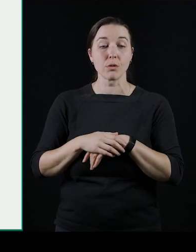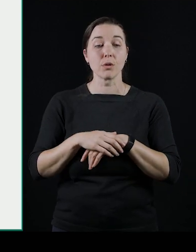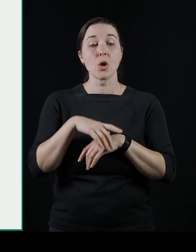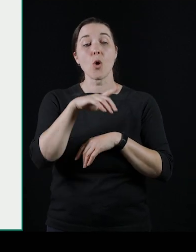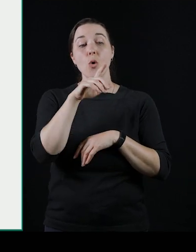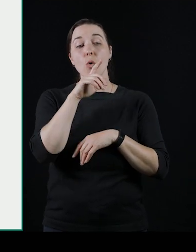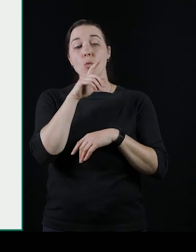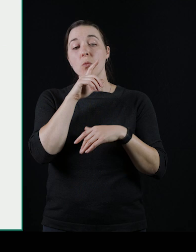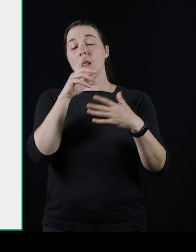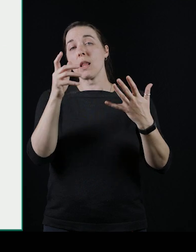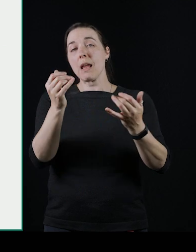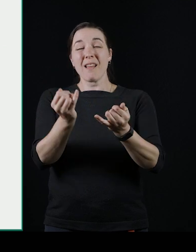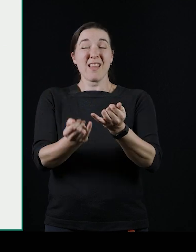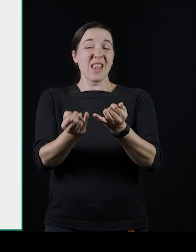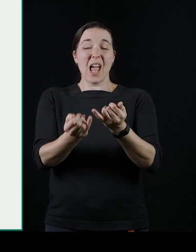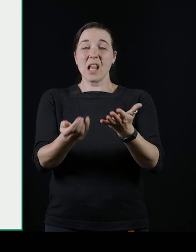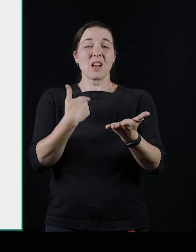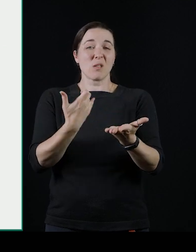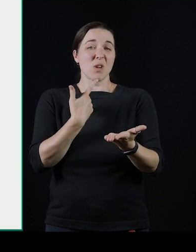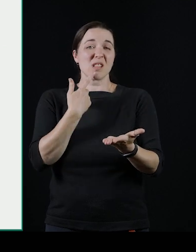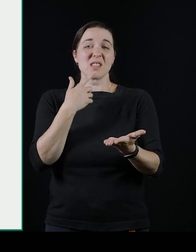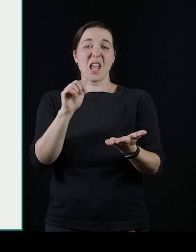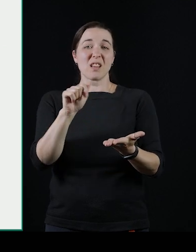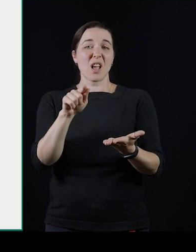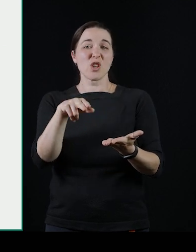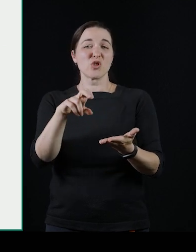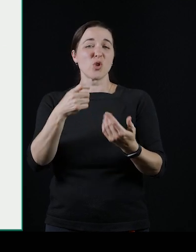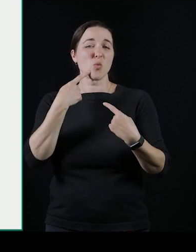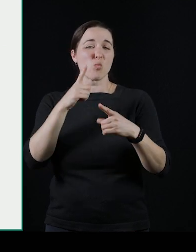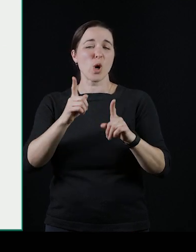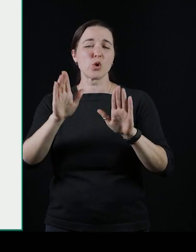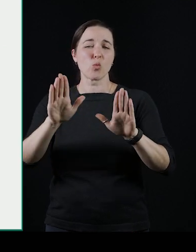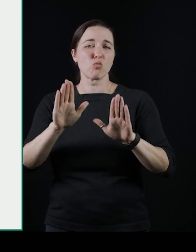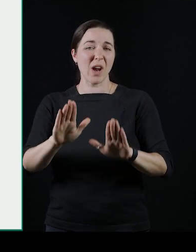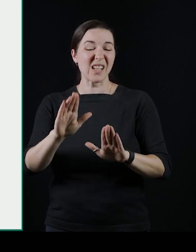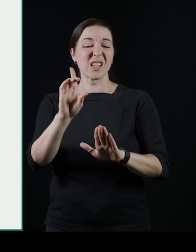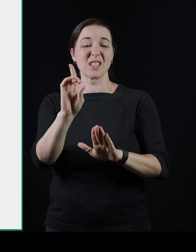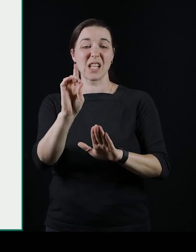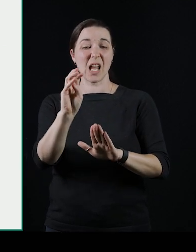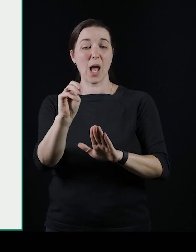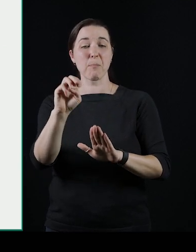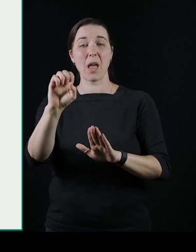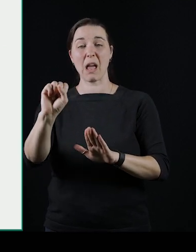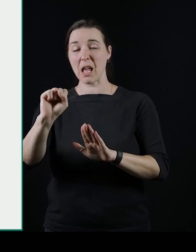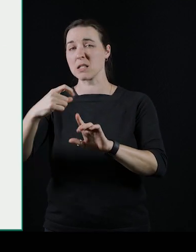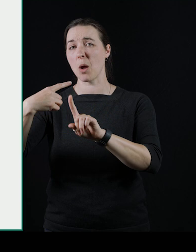In the end, DMS worked great. And the other feature of DMS was,